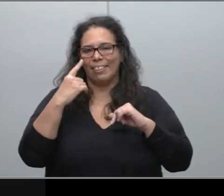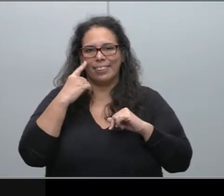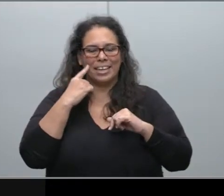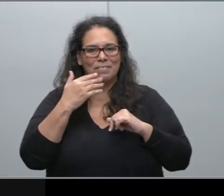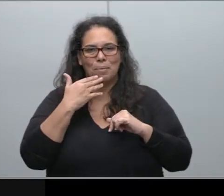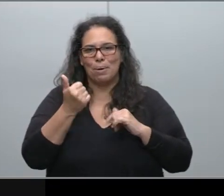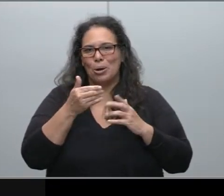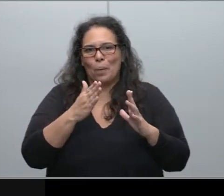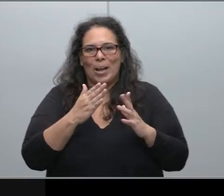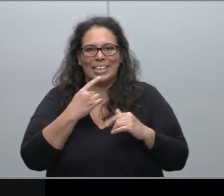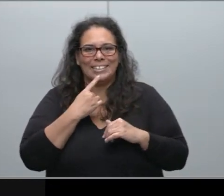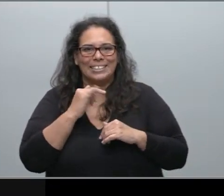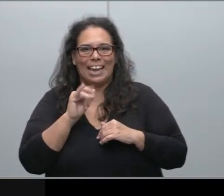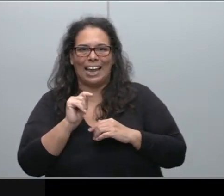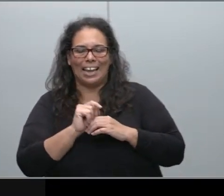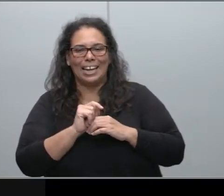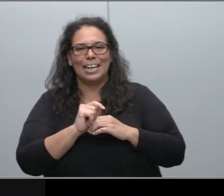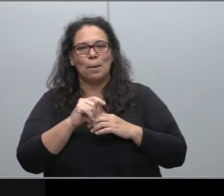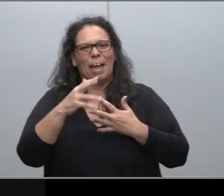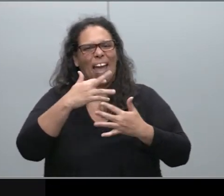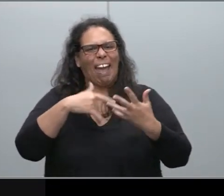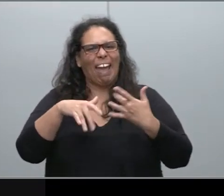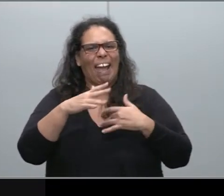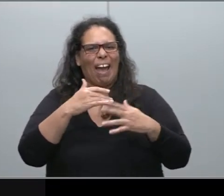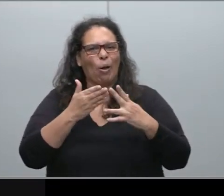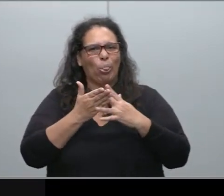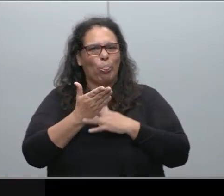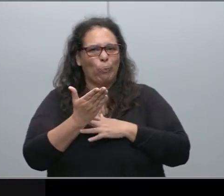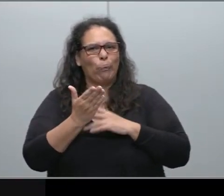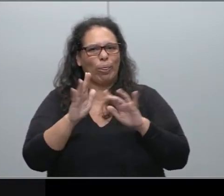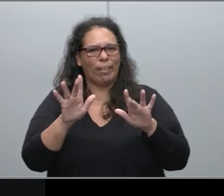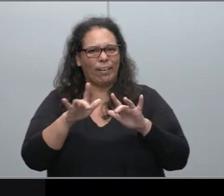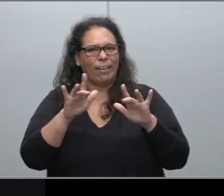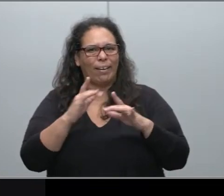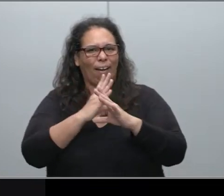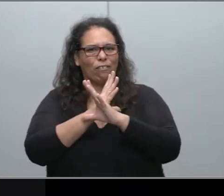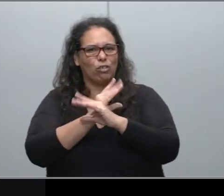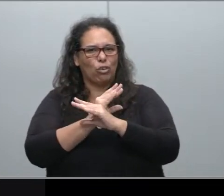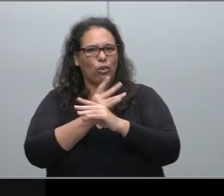And then we're gathering feedback from parents as they come. So the more information that we receive